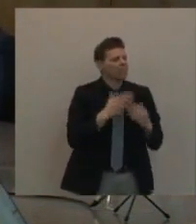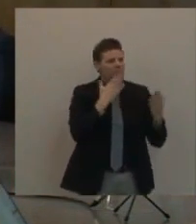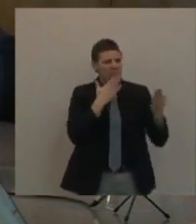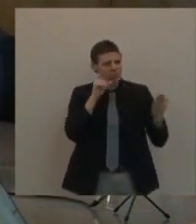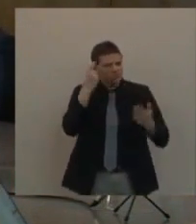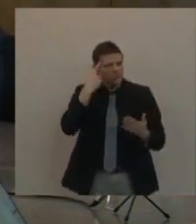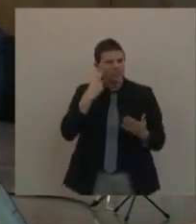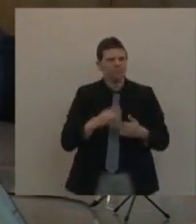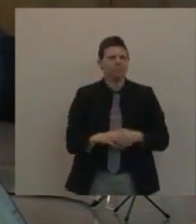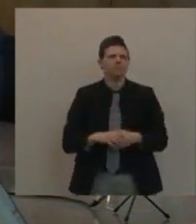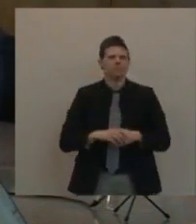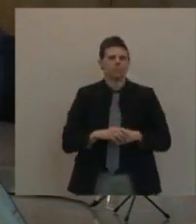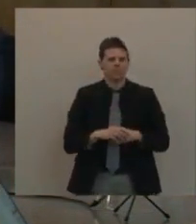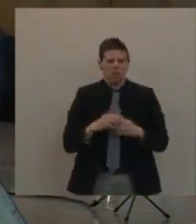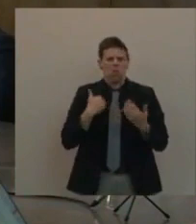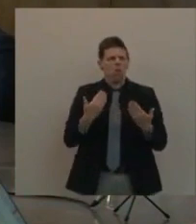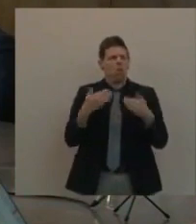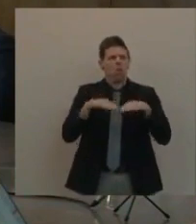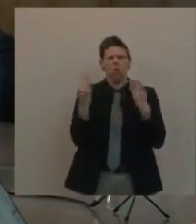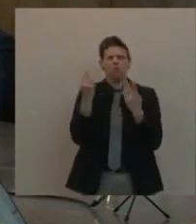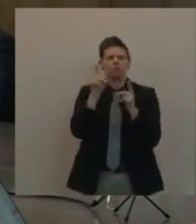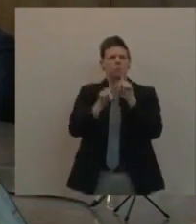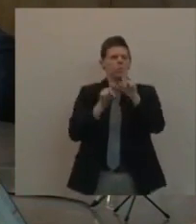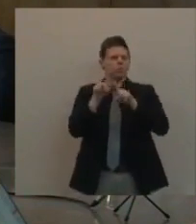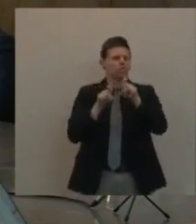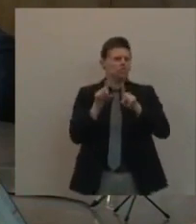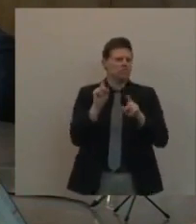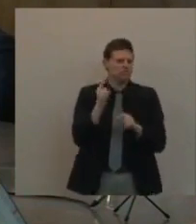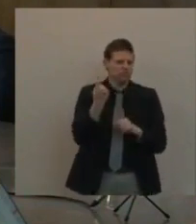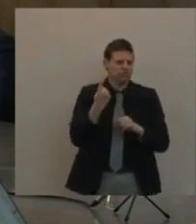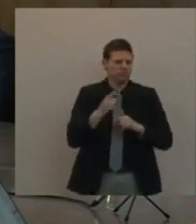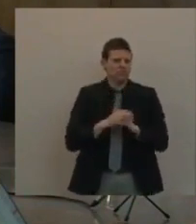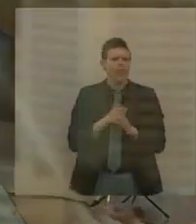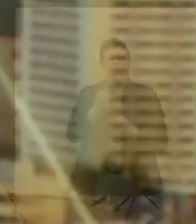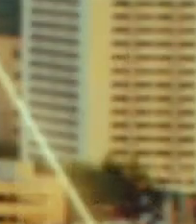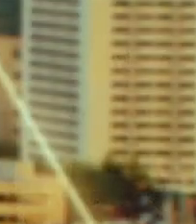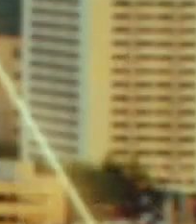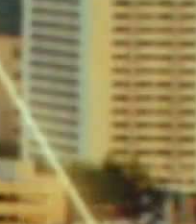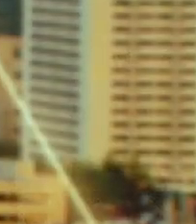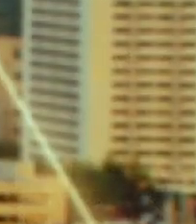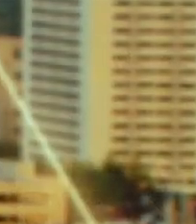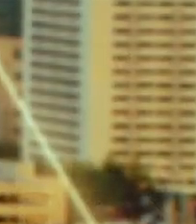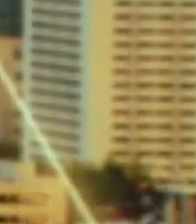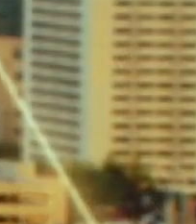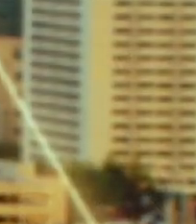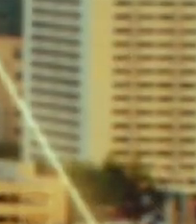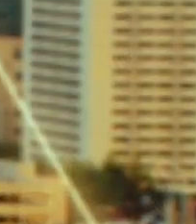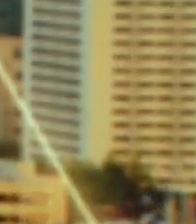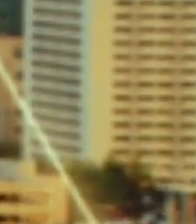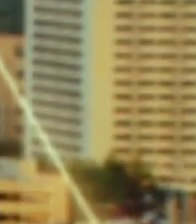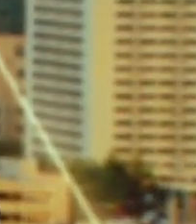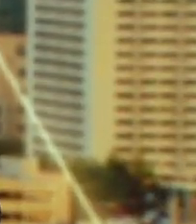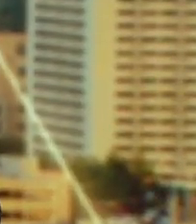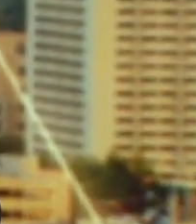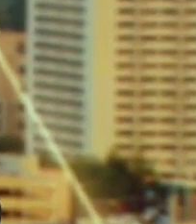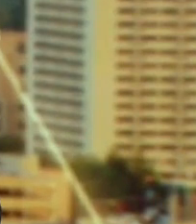ALRIGHT, LET’S TAKE QUESTIONS. THANK YOU, GOVERNOR. FOLKS ON THE CALL, WE WILL START TAKING QUESTIONS.